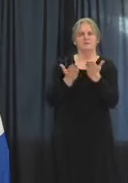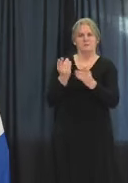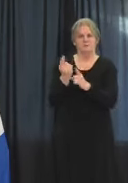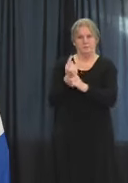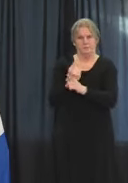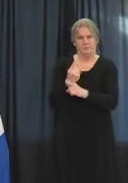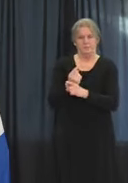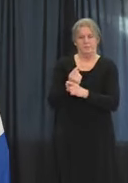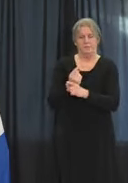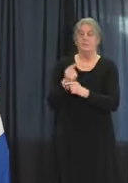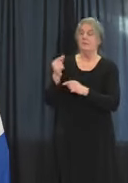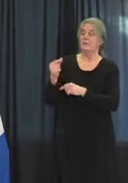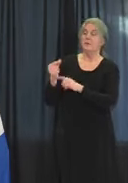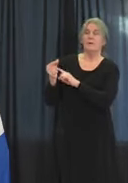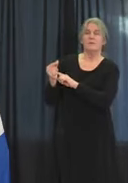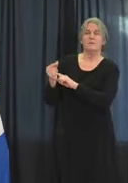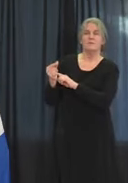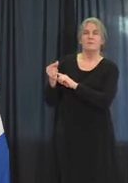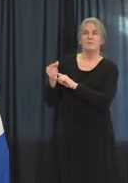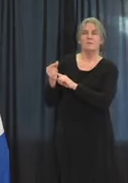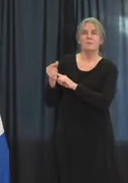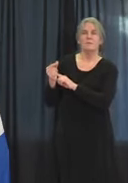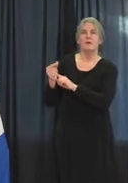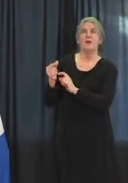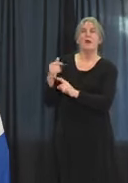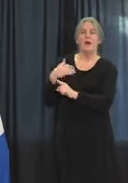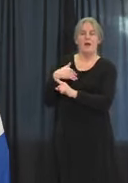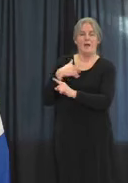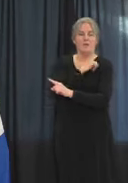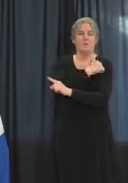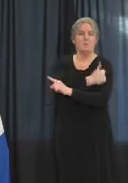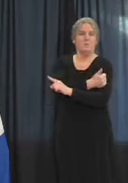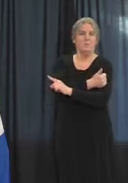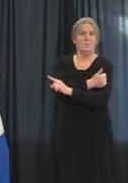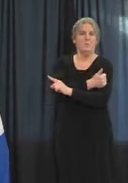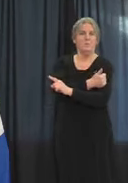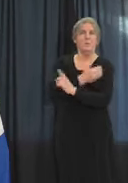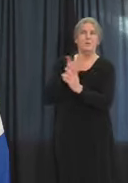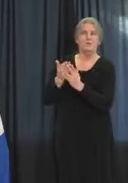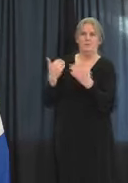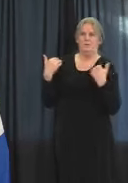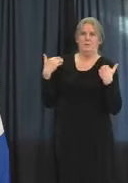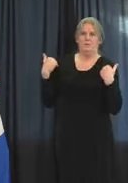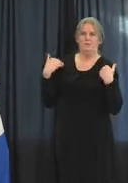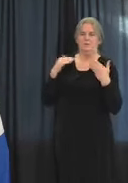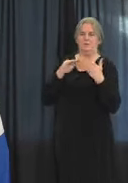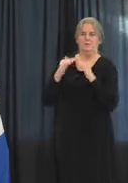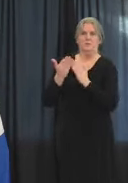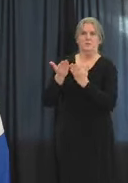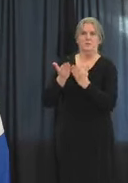Essentially, the government would be empowered, primarily through the ministry of